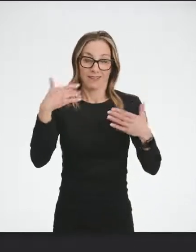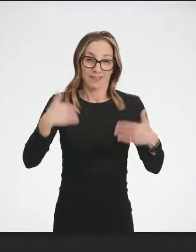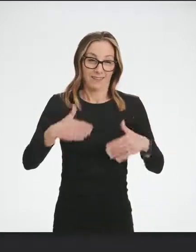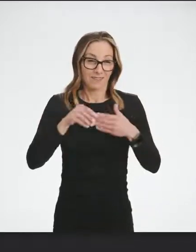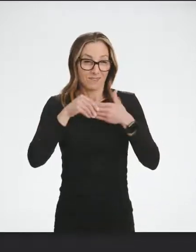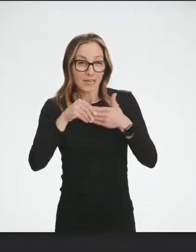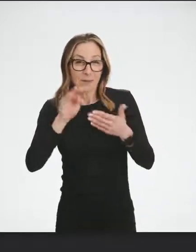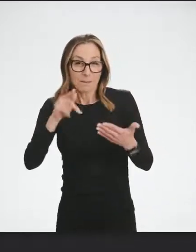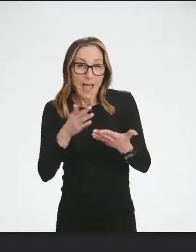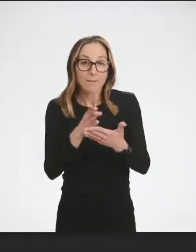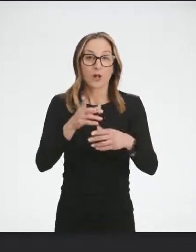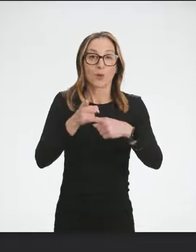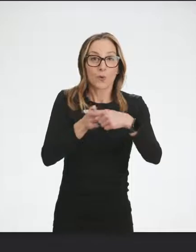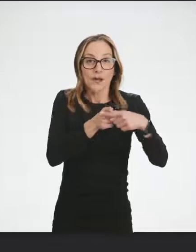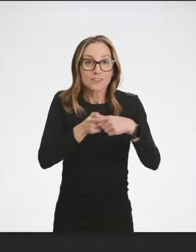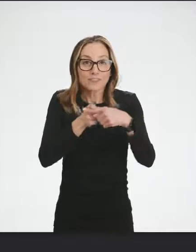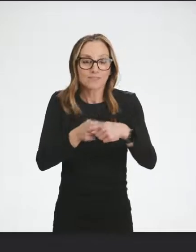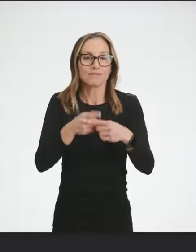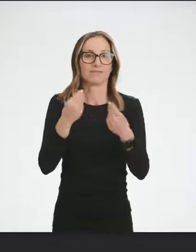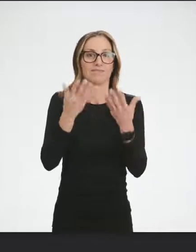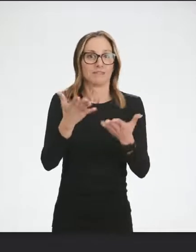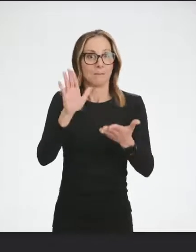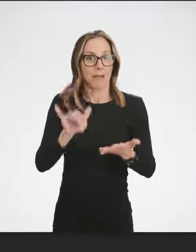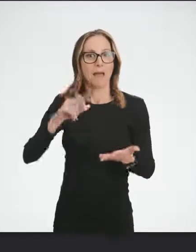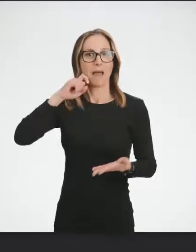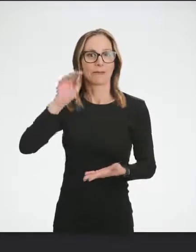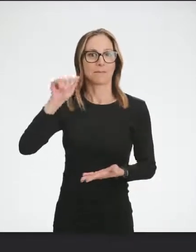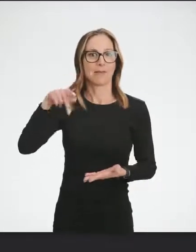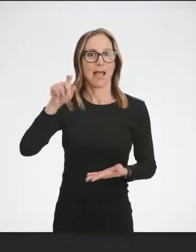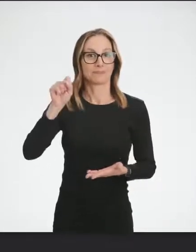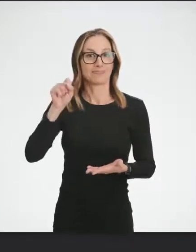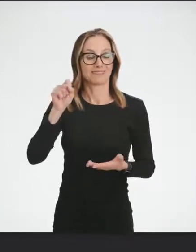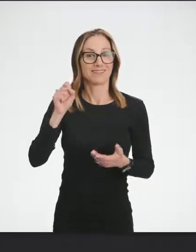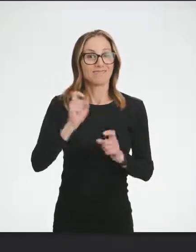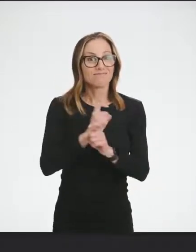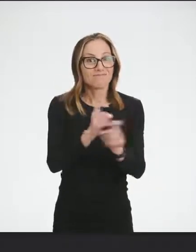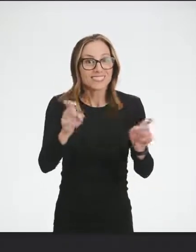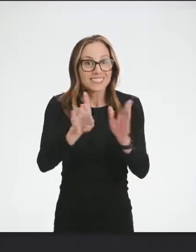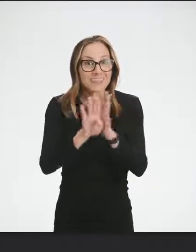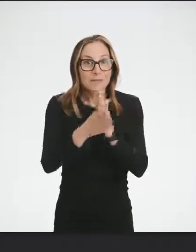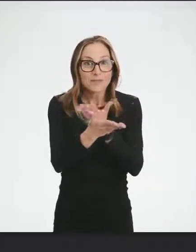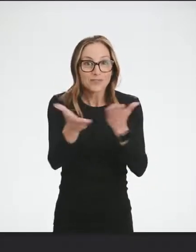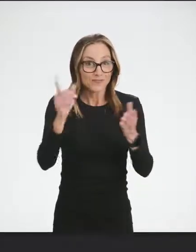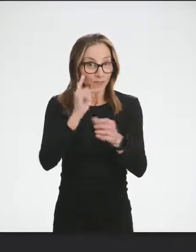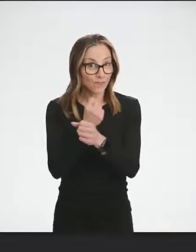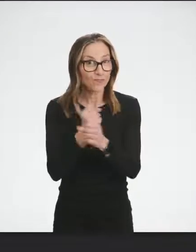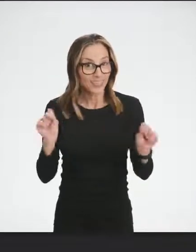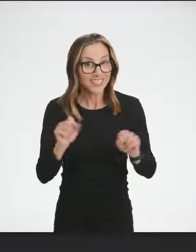mapping and location services, powered by Apple Maps and available to developers for free.